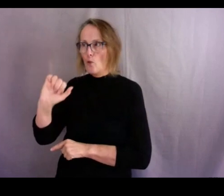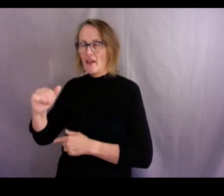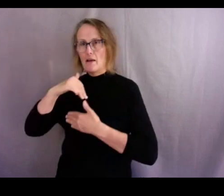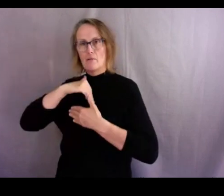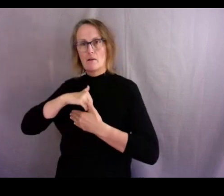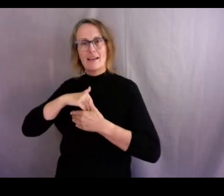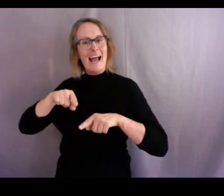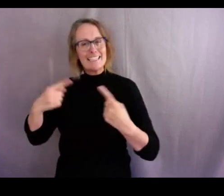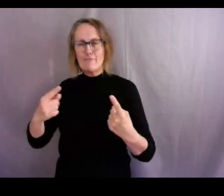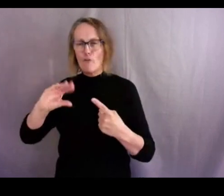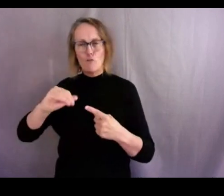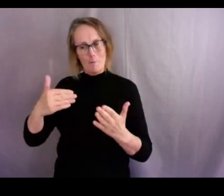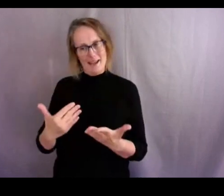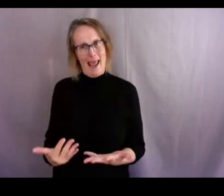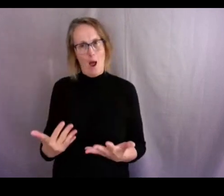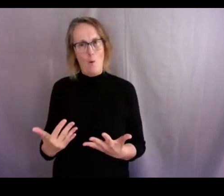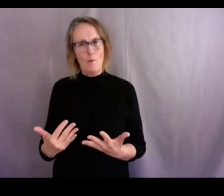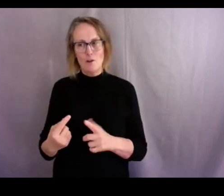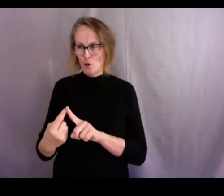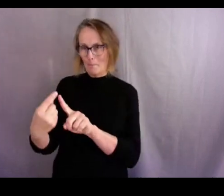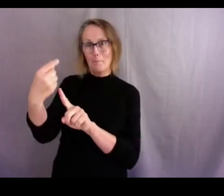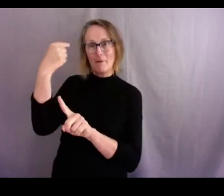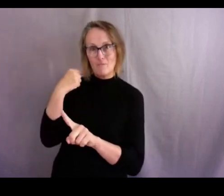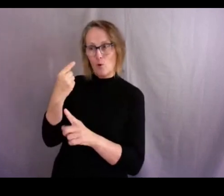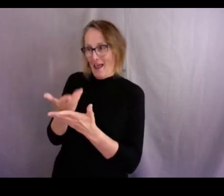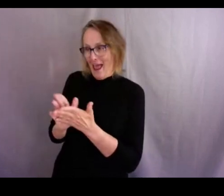for one public or another.